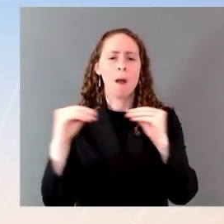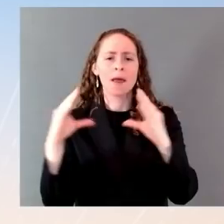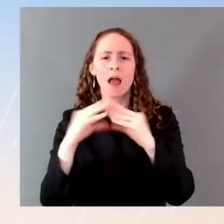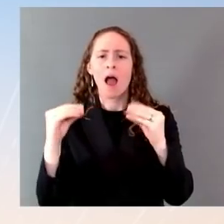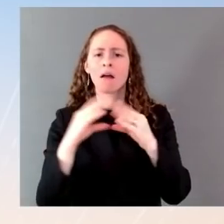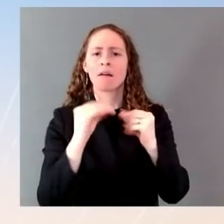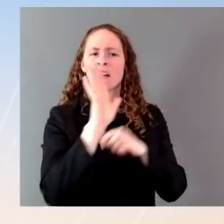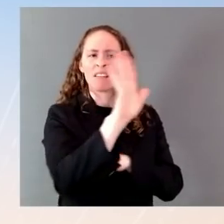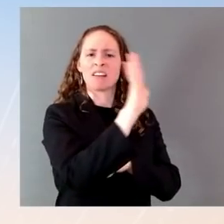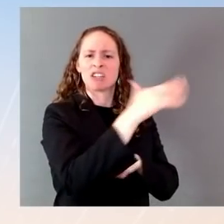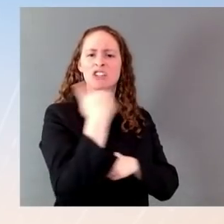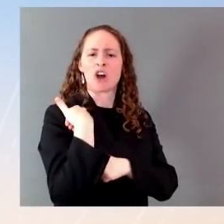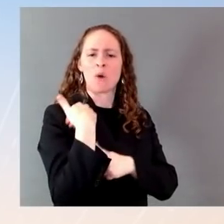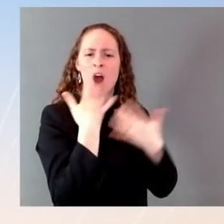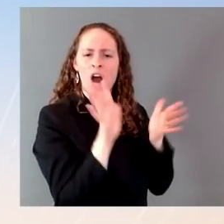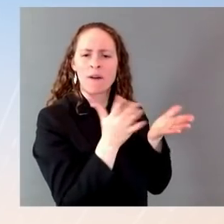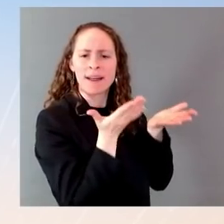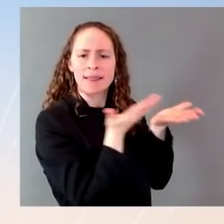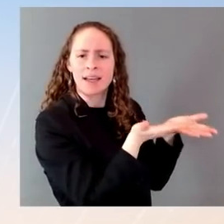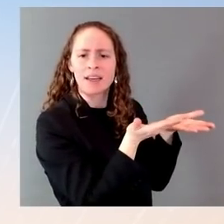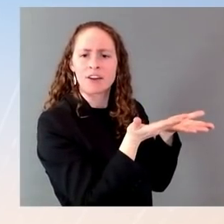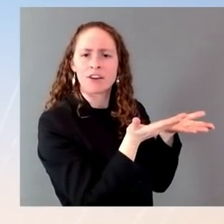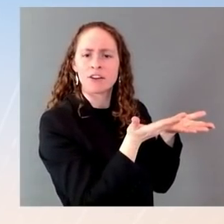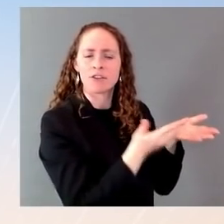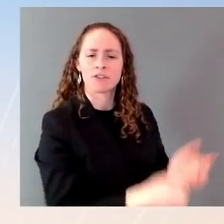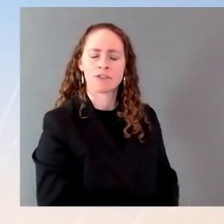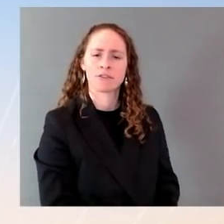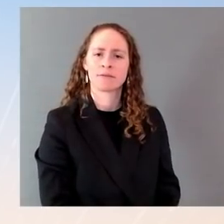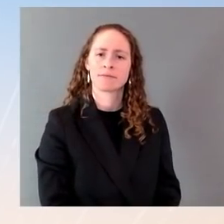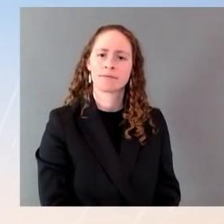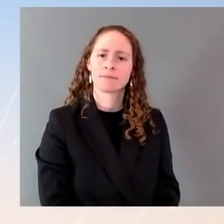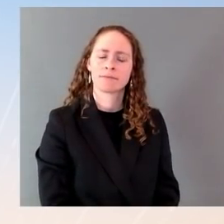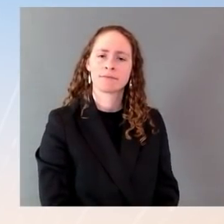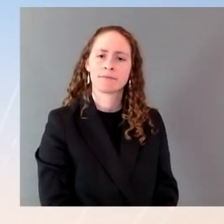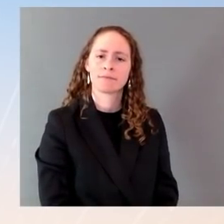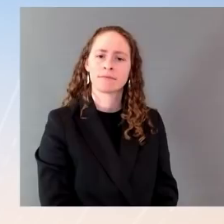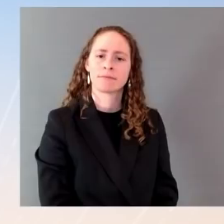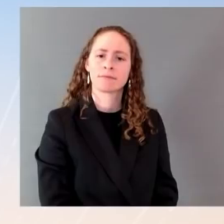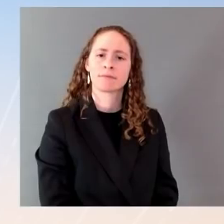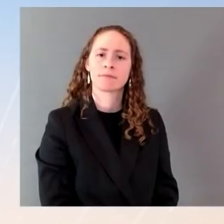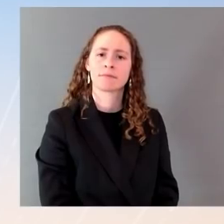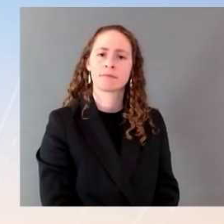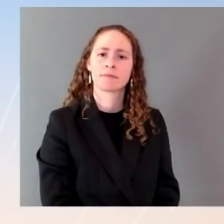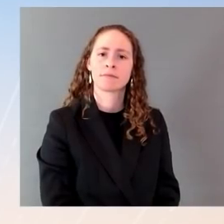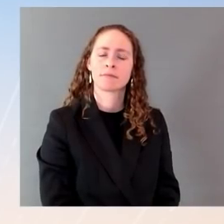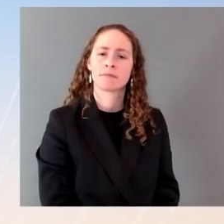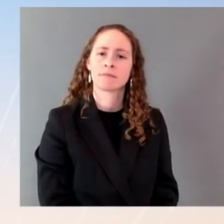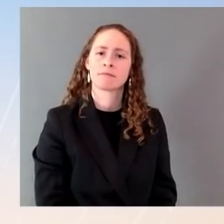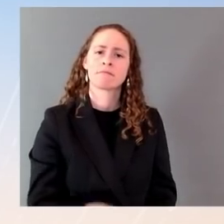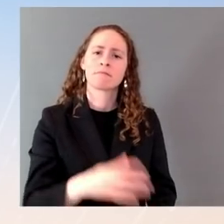about whether or not the United States is going to send American service members to the territory of our NATO Allies;